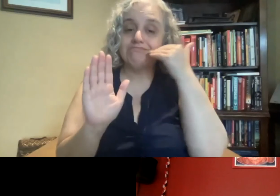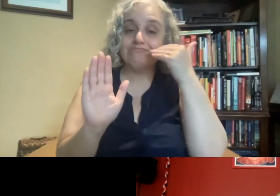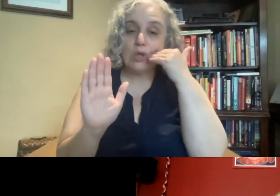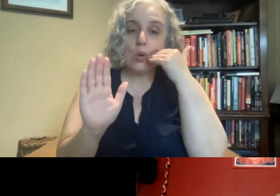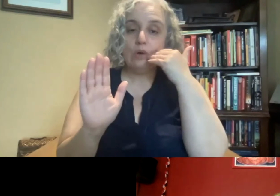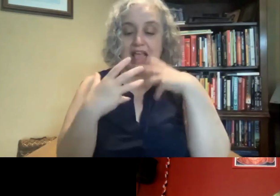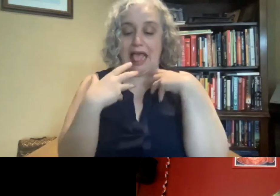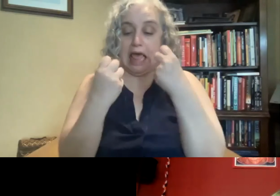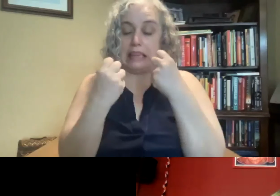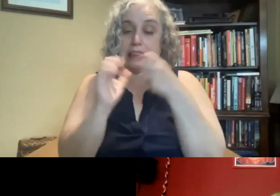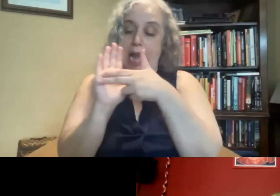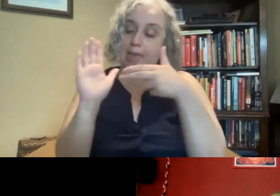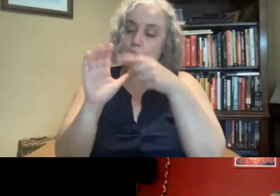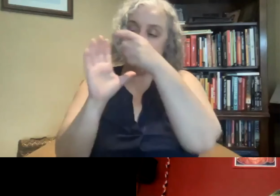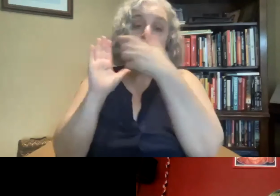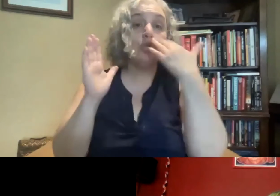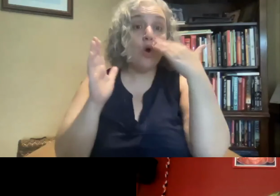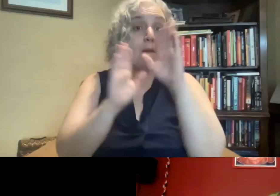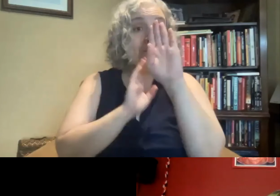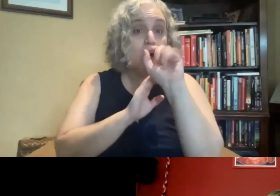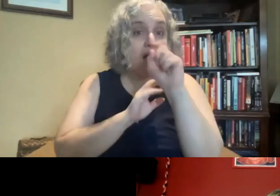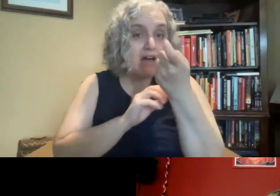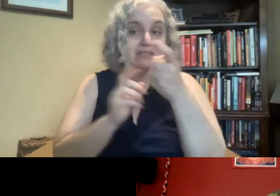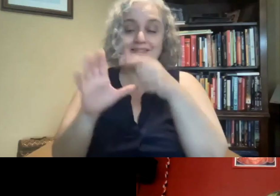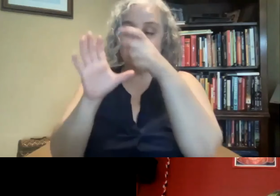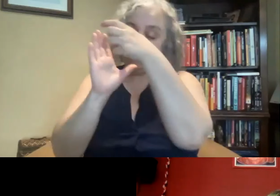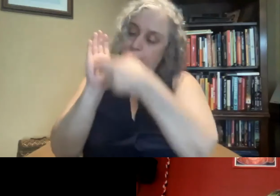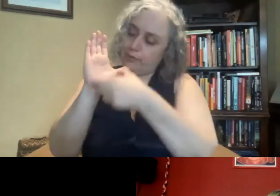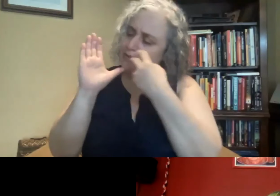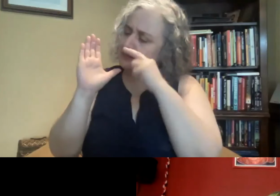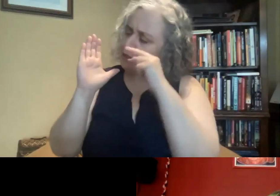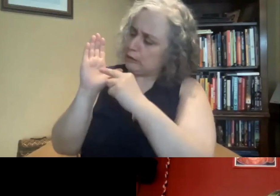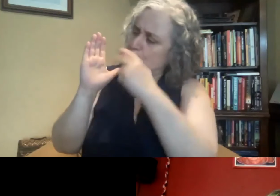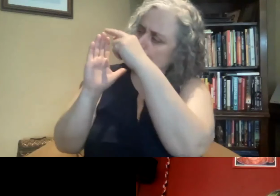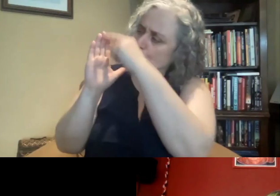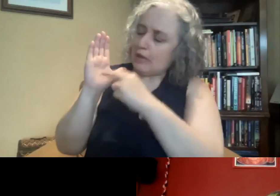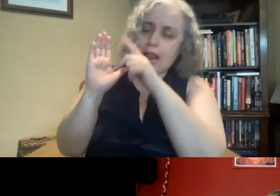The same way that we worry about, where does our food come from and